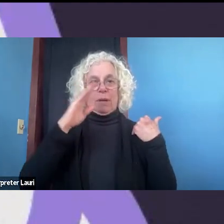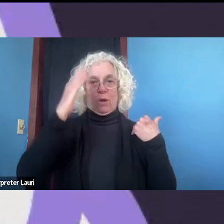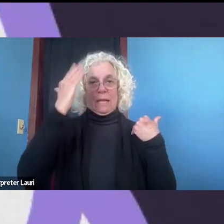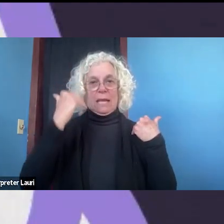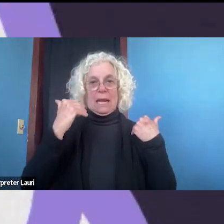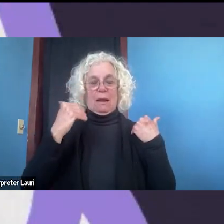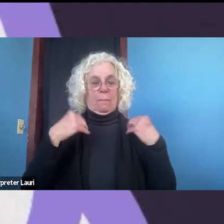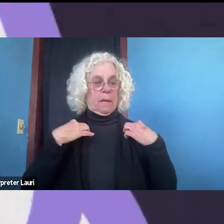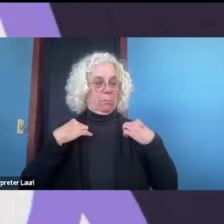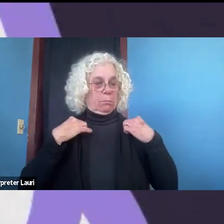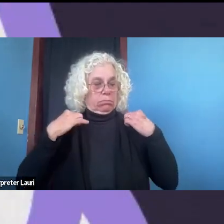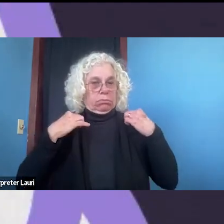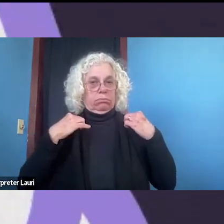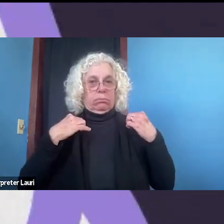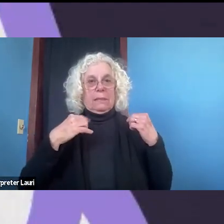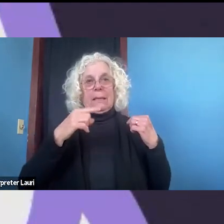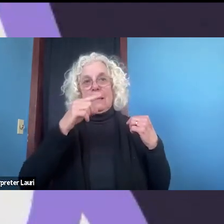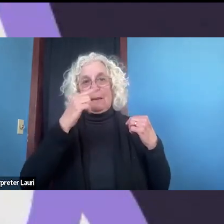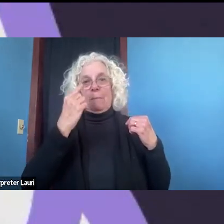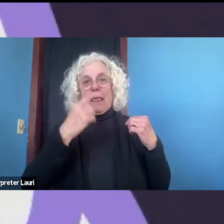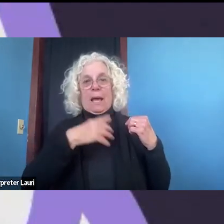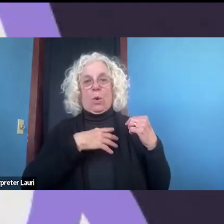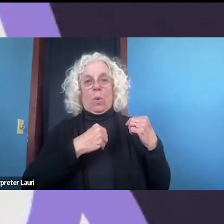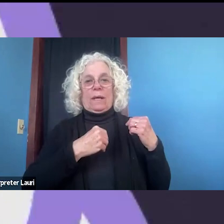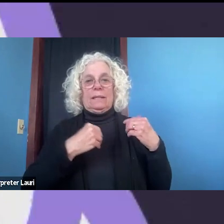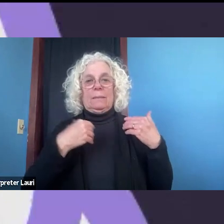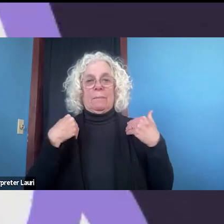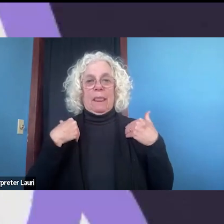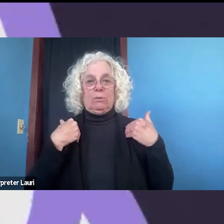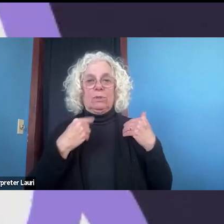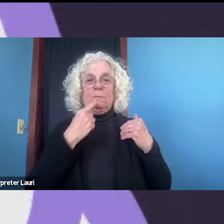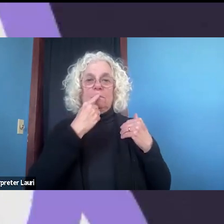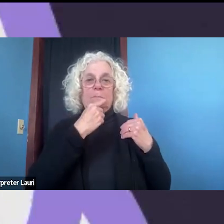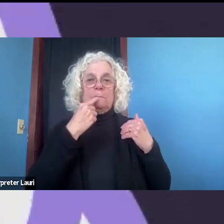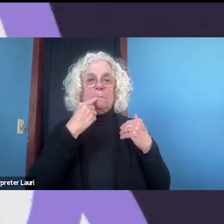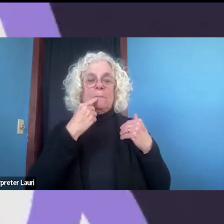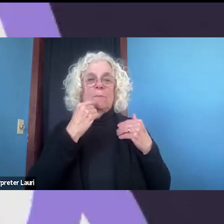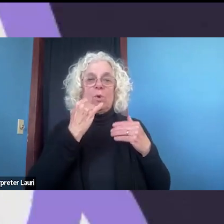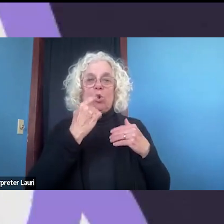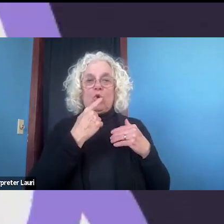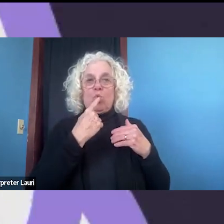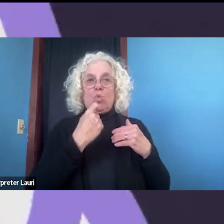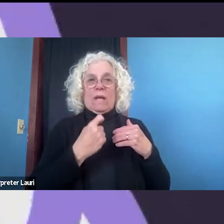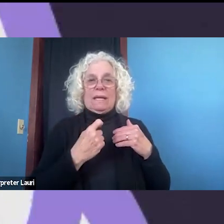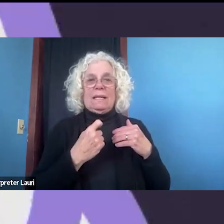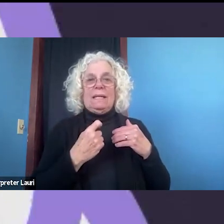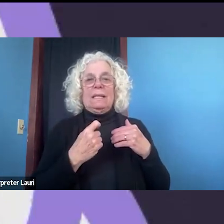sort of wayfinding swirls and a red lip. My background includes the Americans for the Arts logo